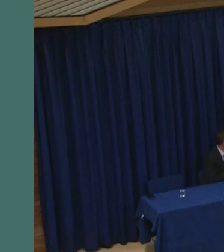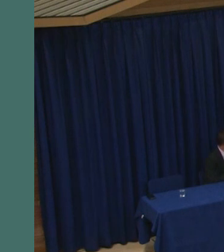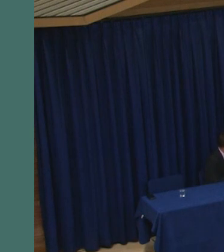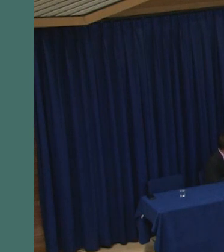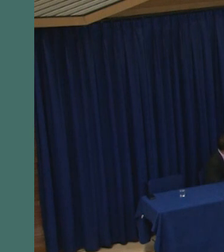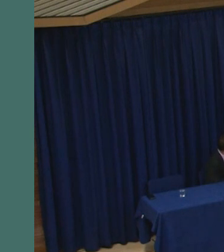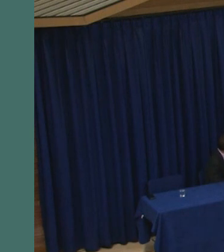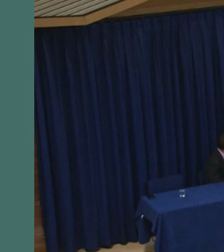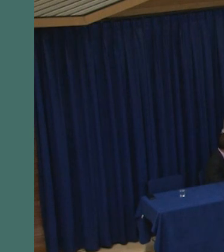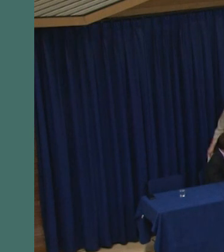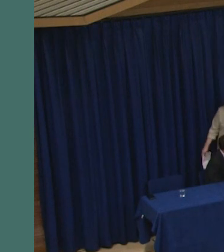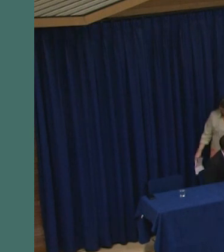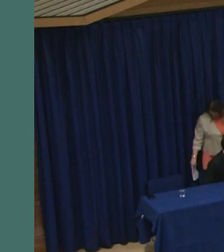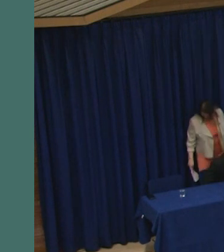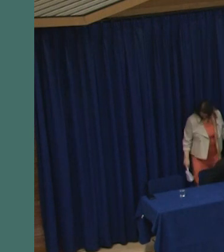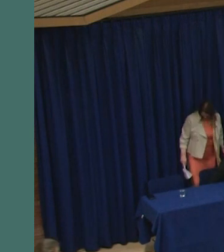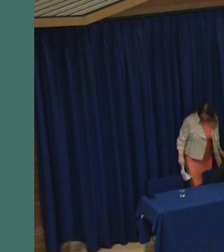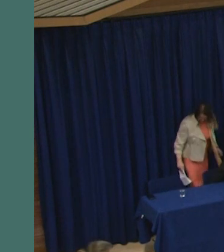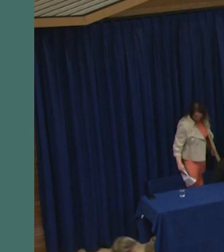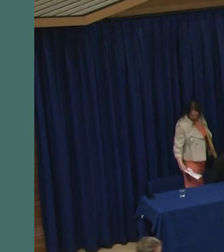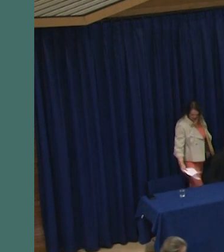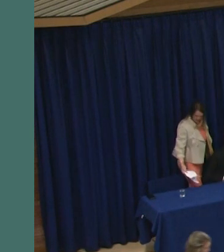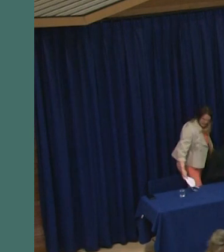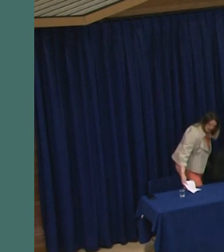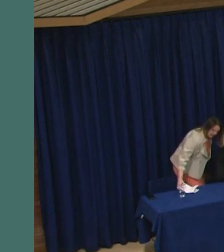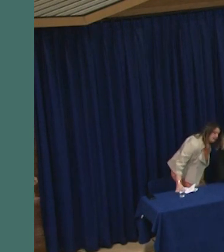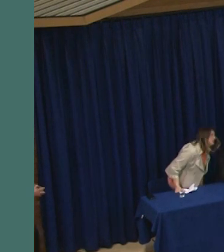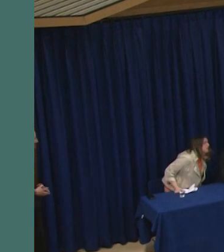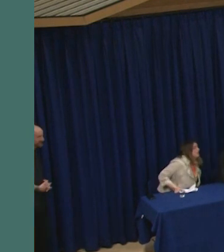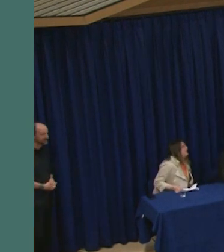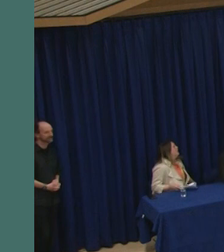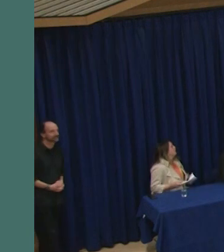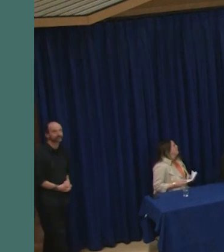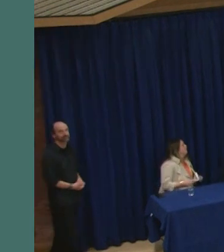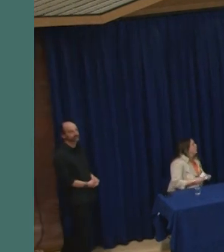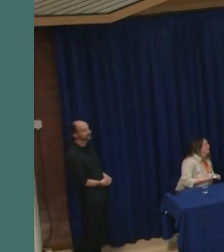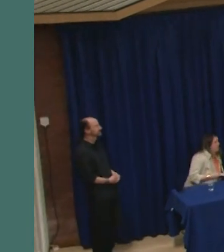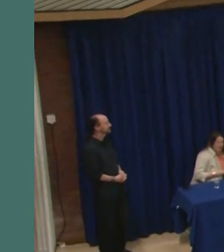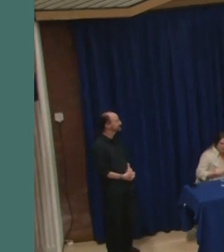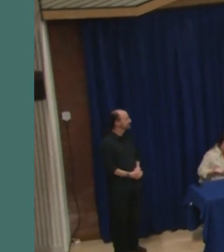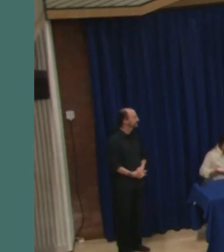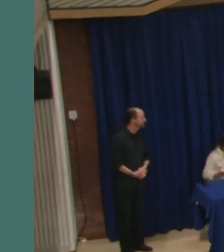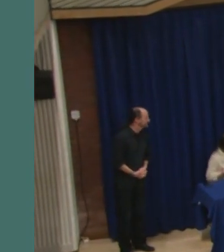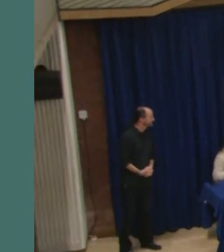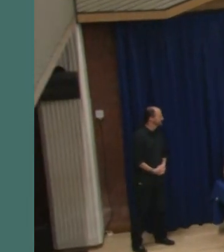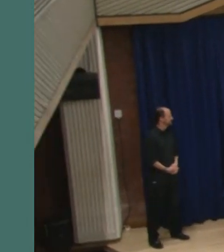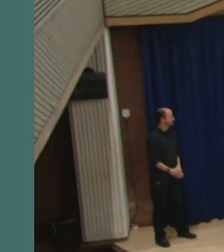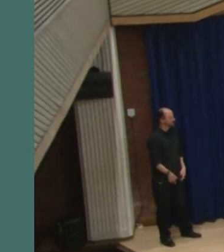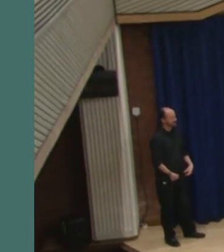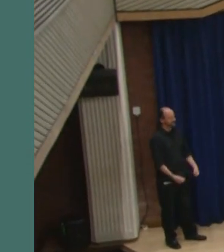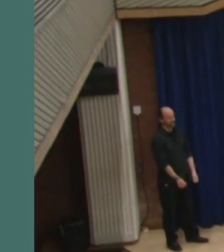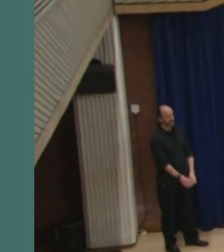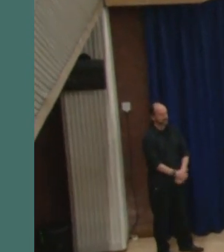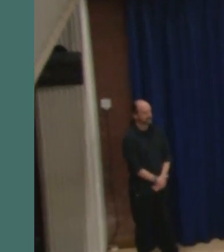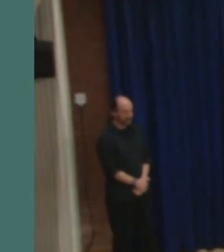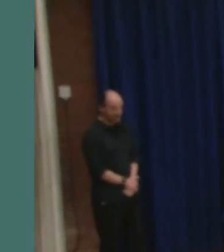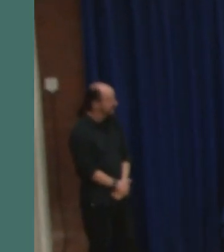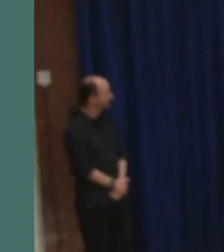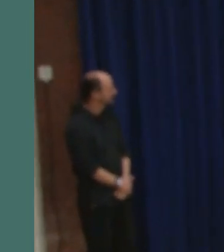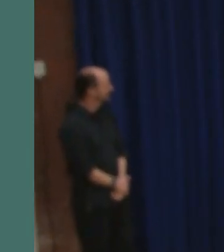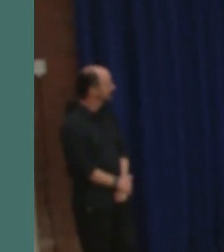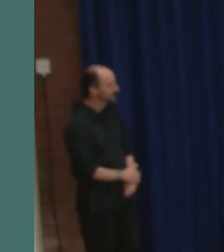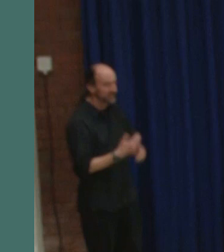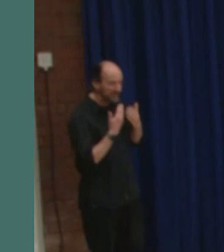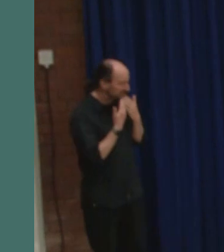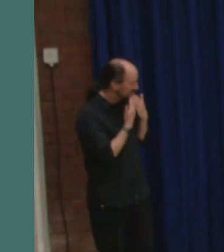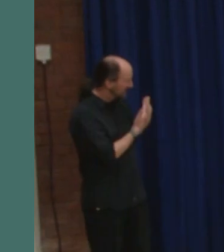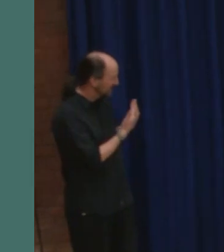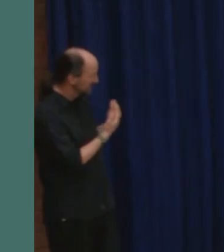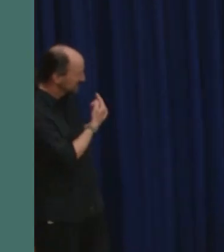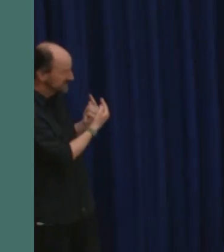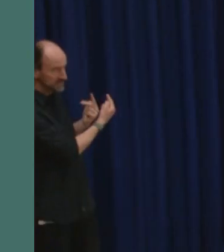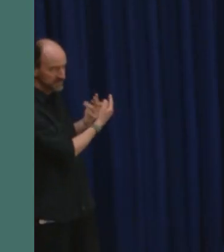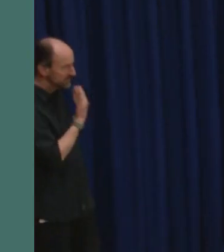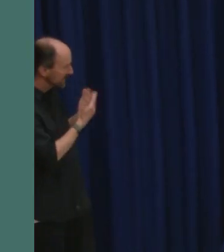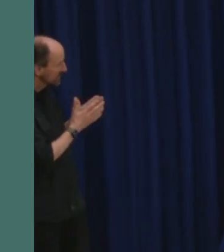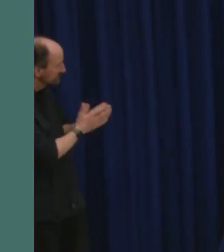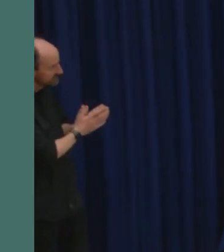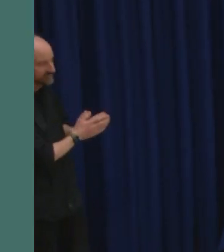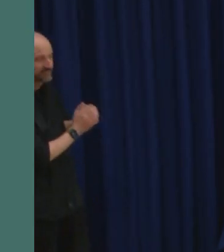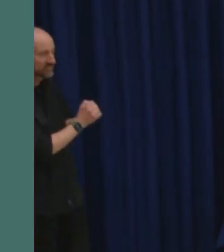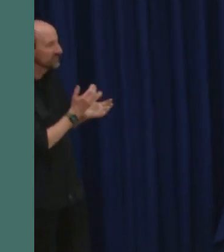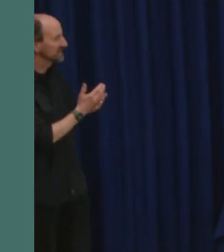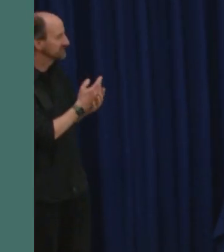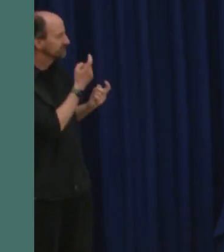Well thank you to every member of the panel for such insightful, thought-provoking and